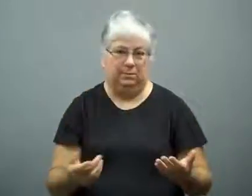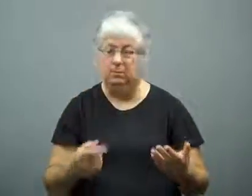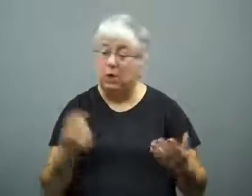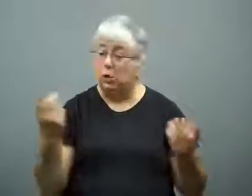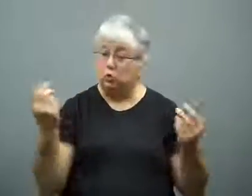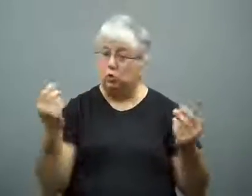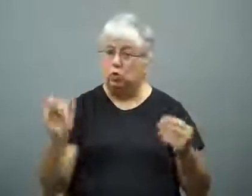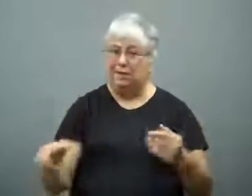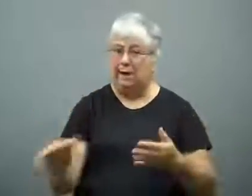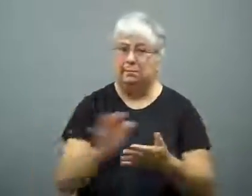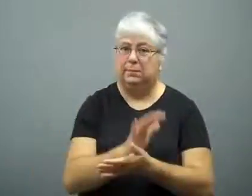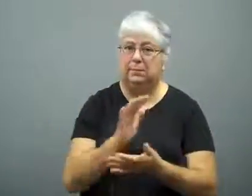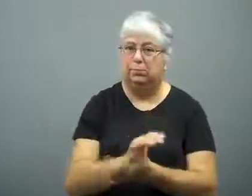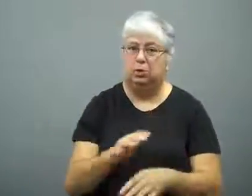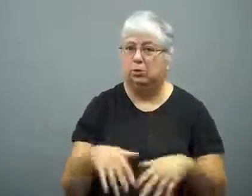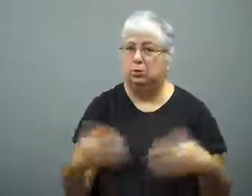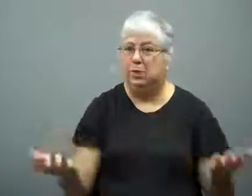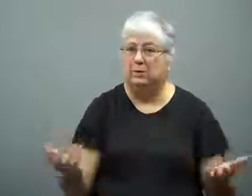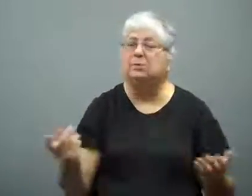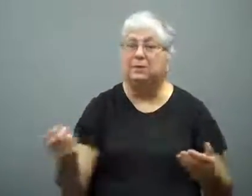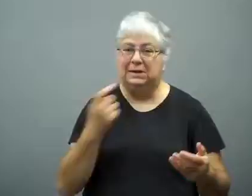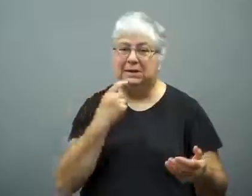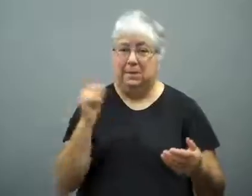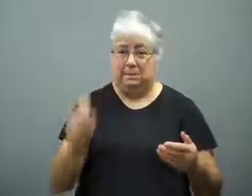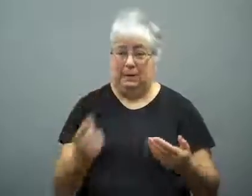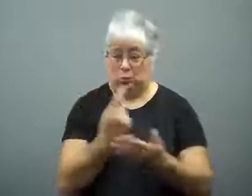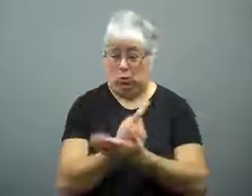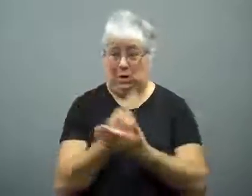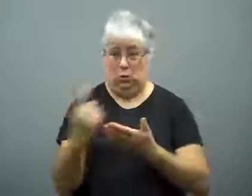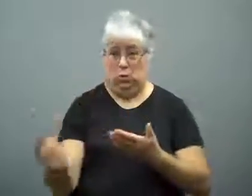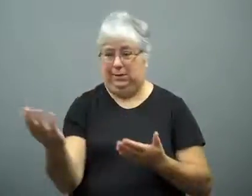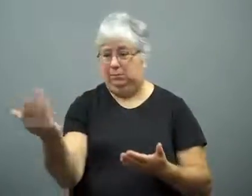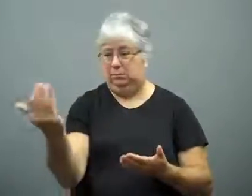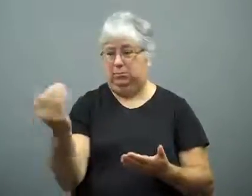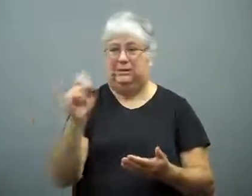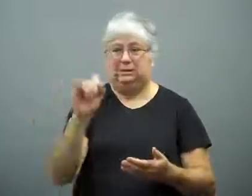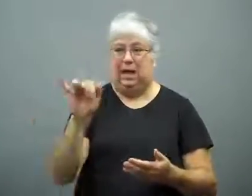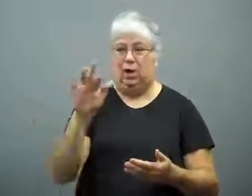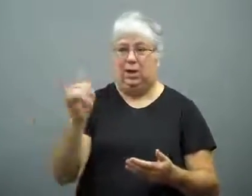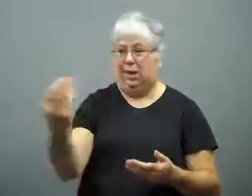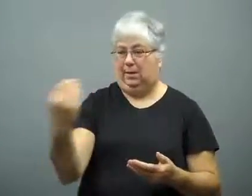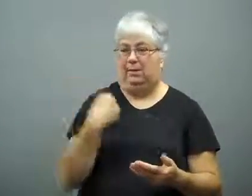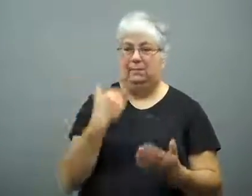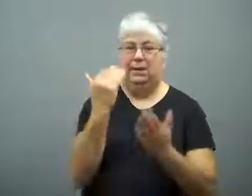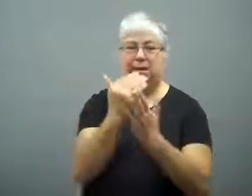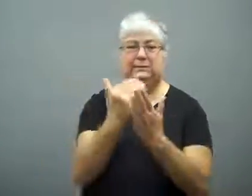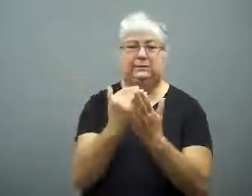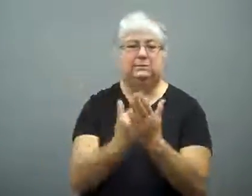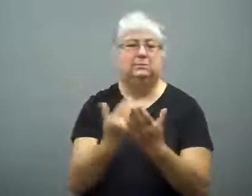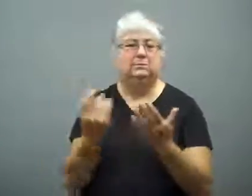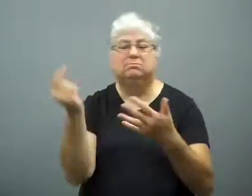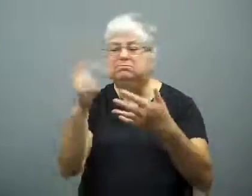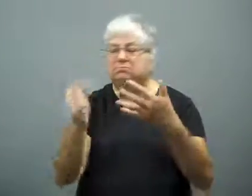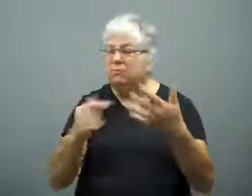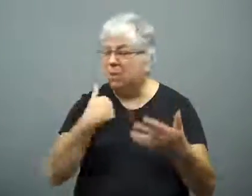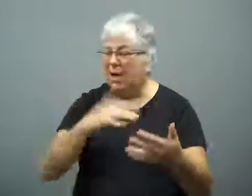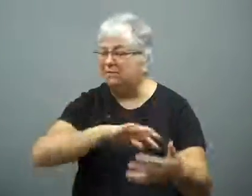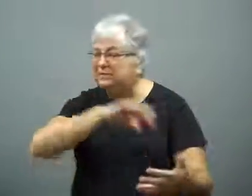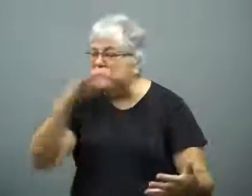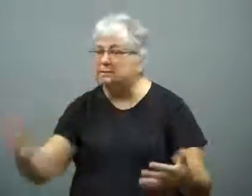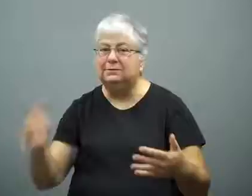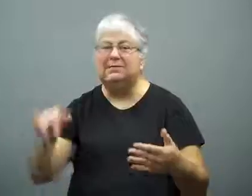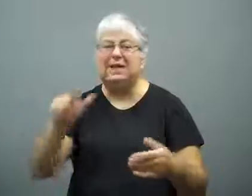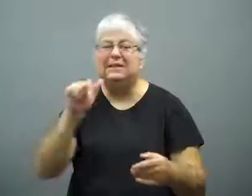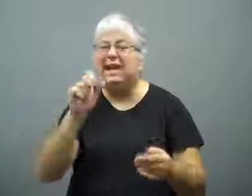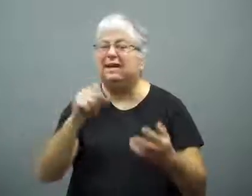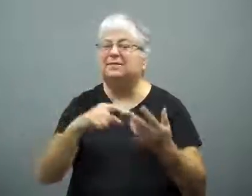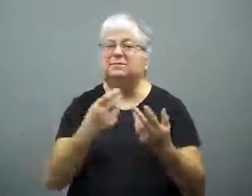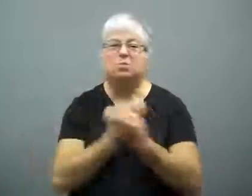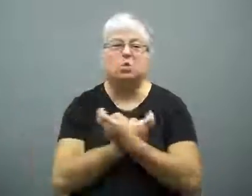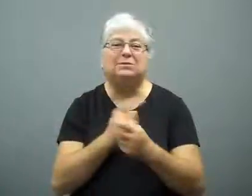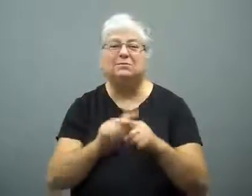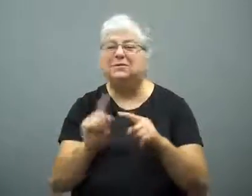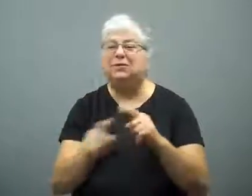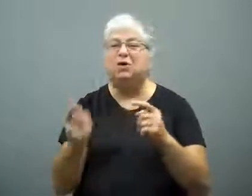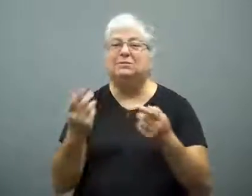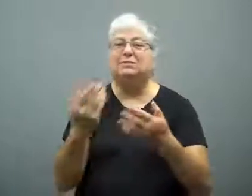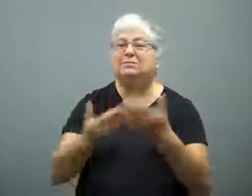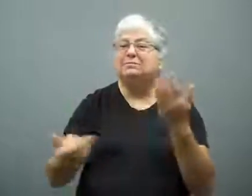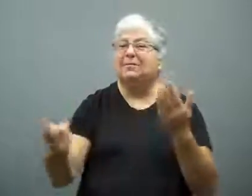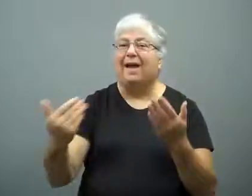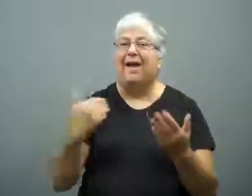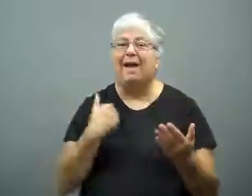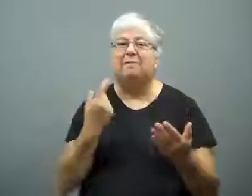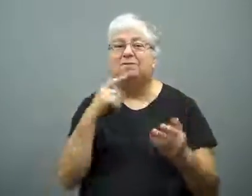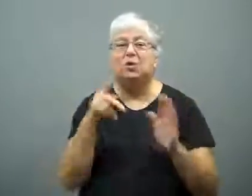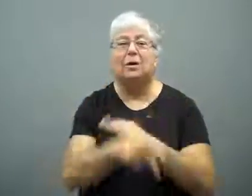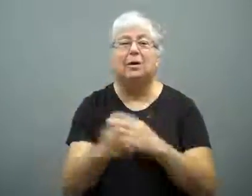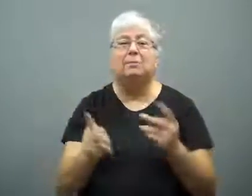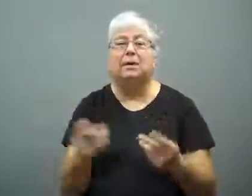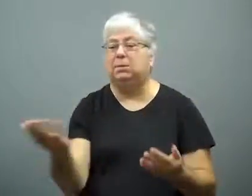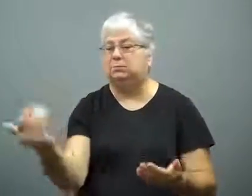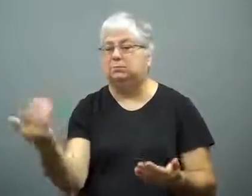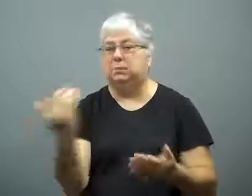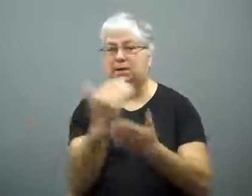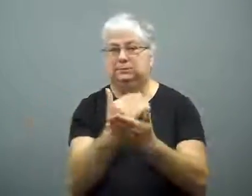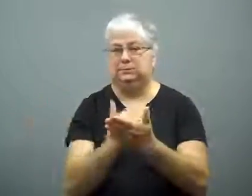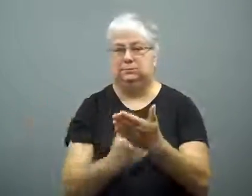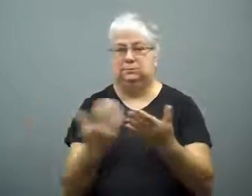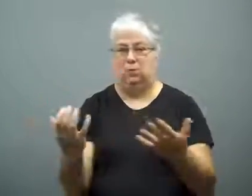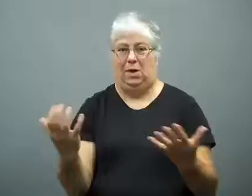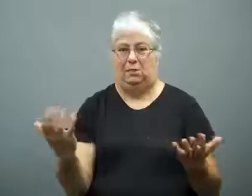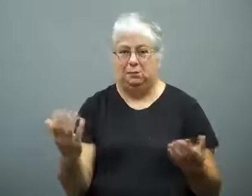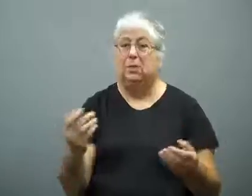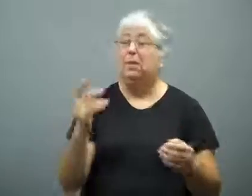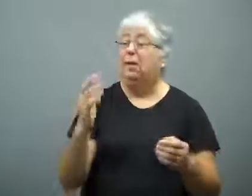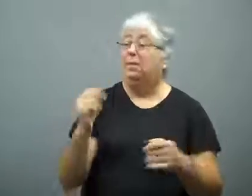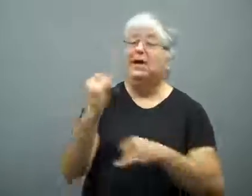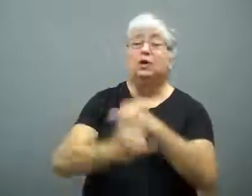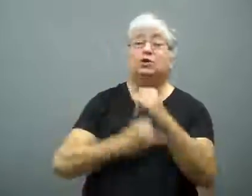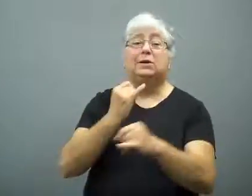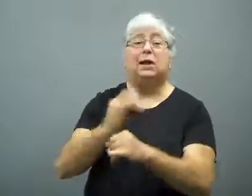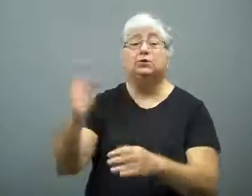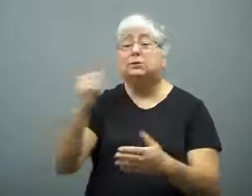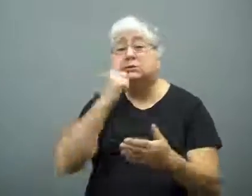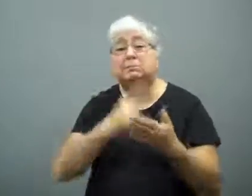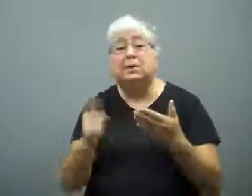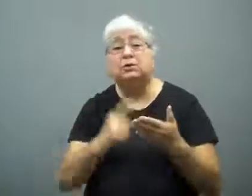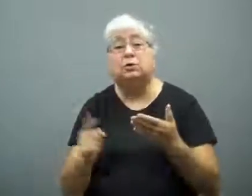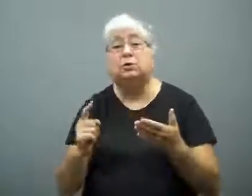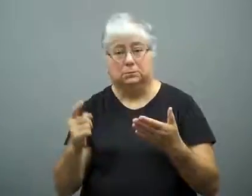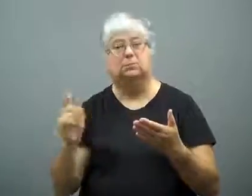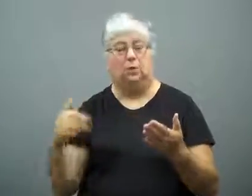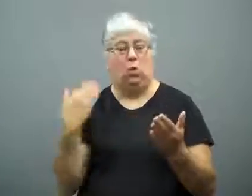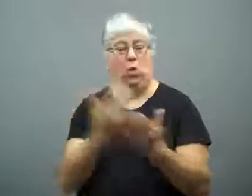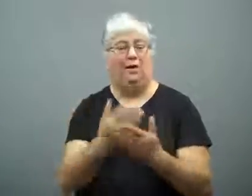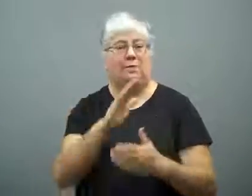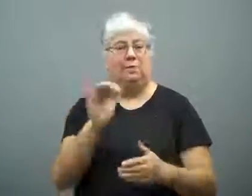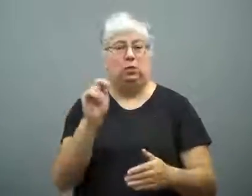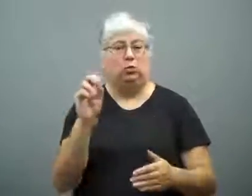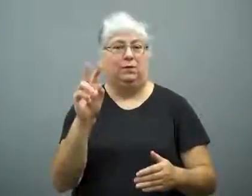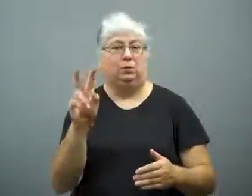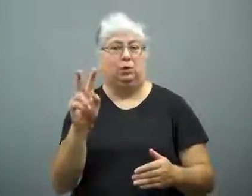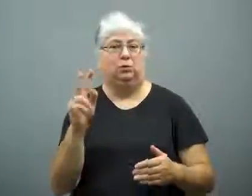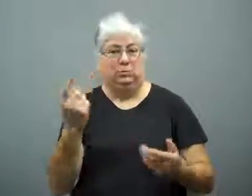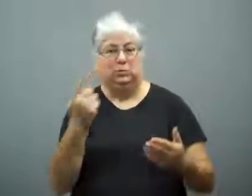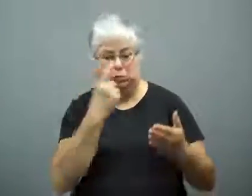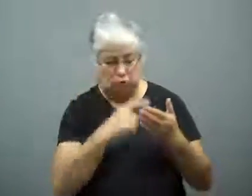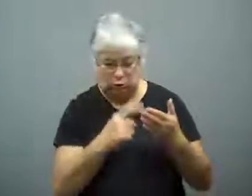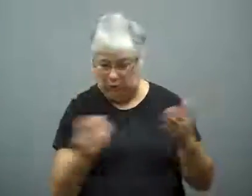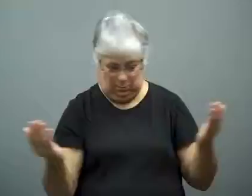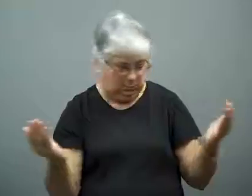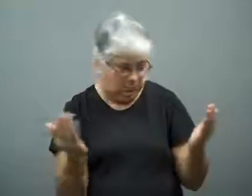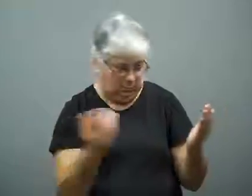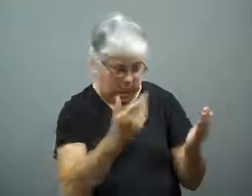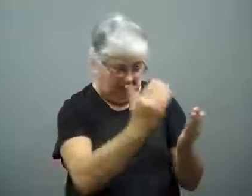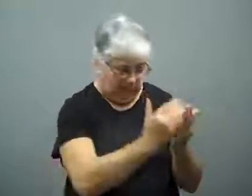It states Syria is to turn over a list of all chemical weapons stockpiled in a week.